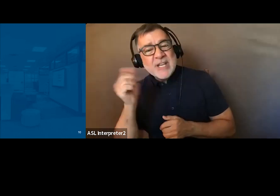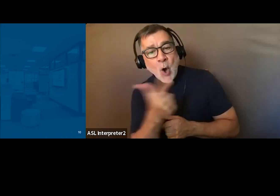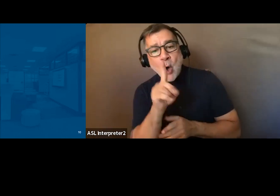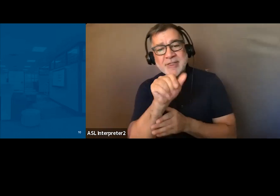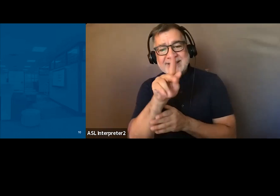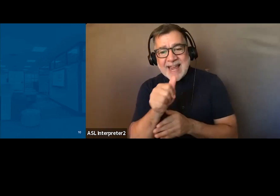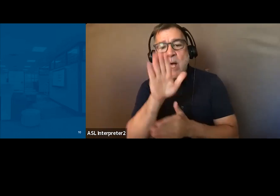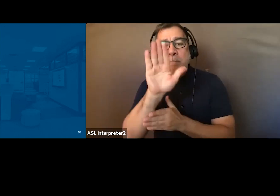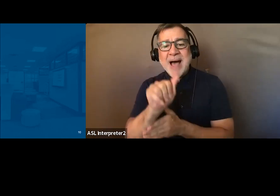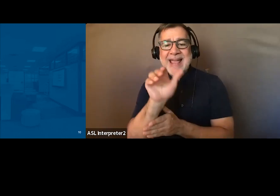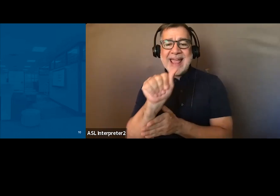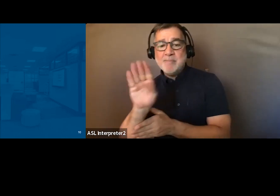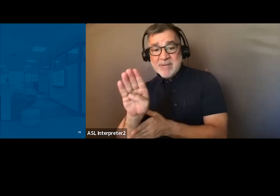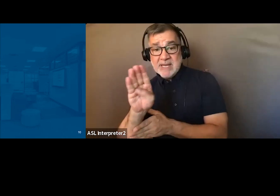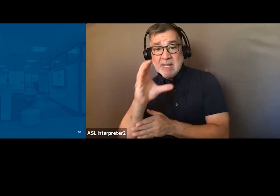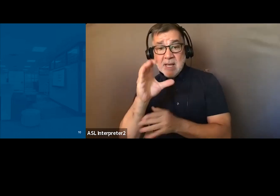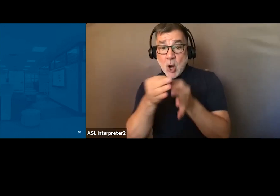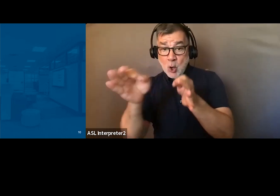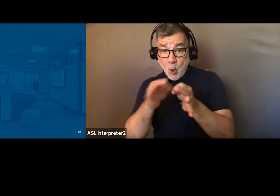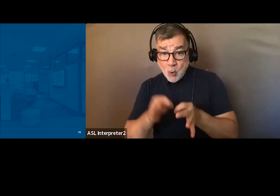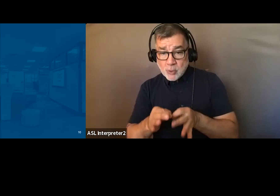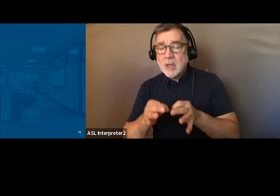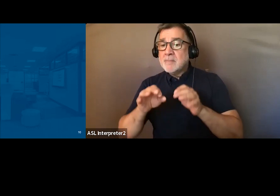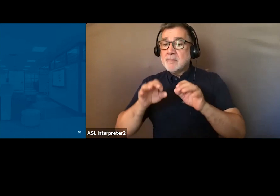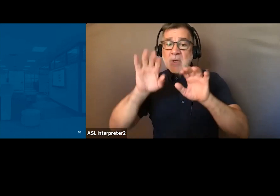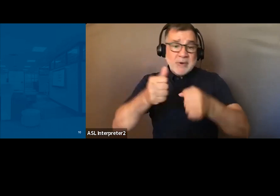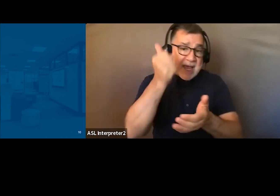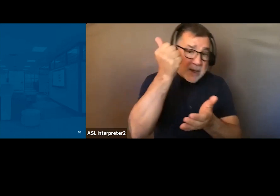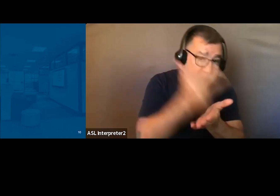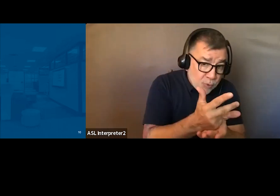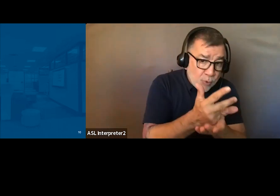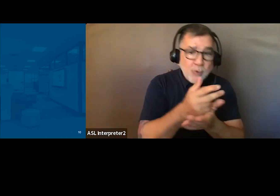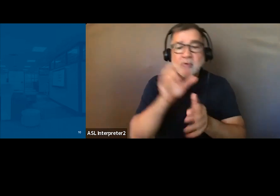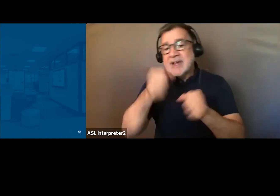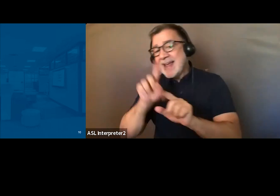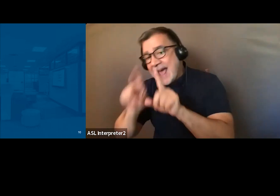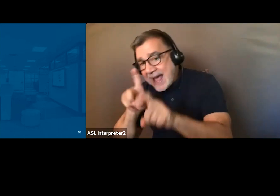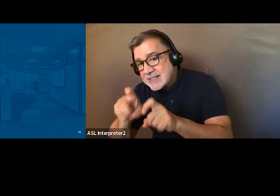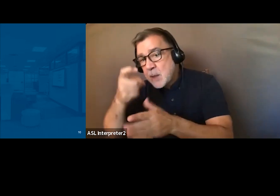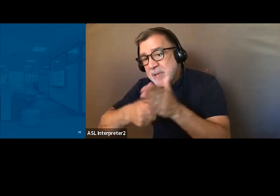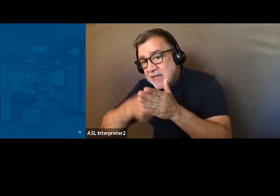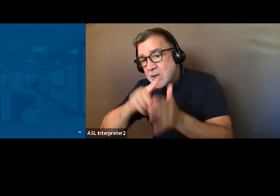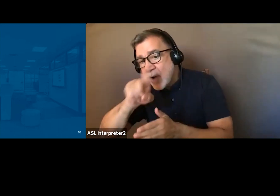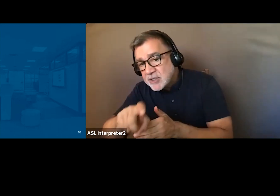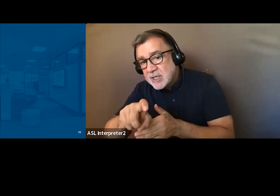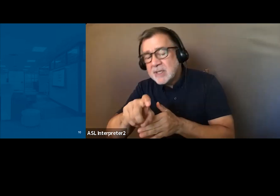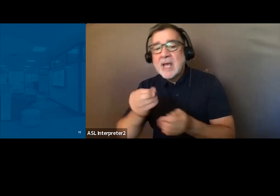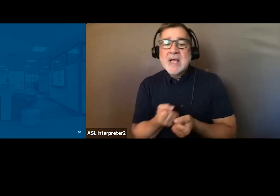You can save them, approve them, ask the billing questions, submit your release of space notice.